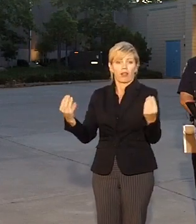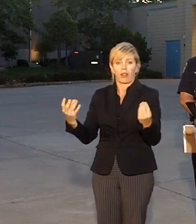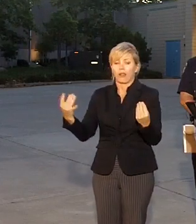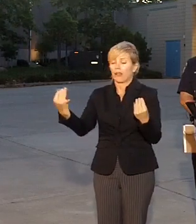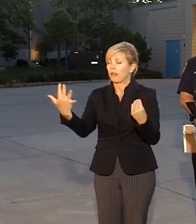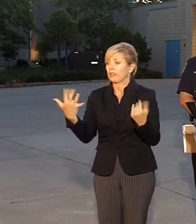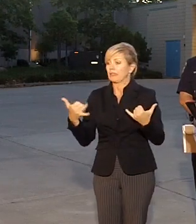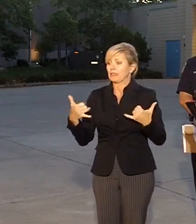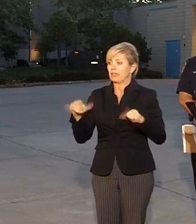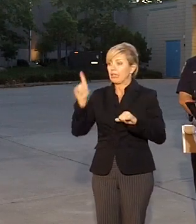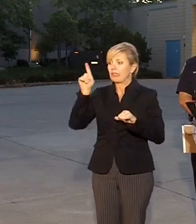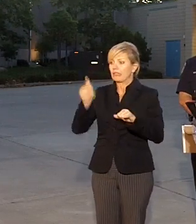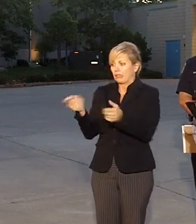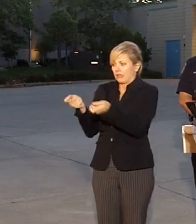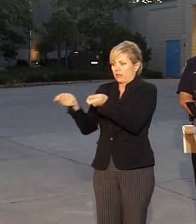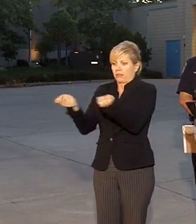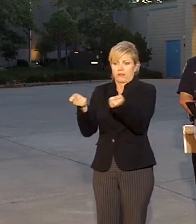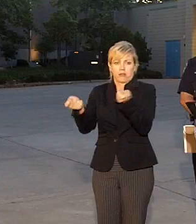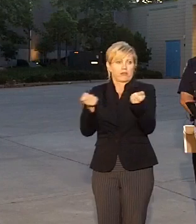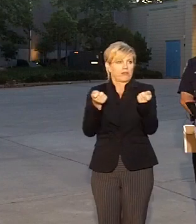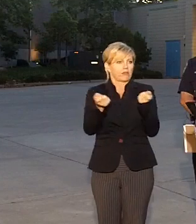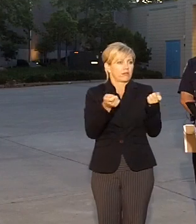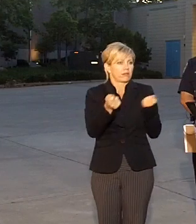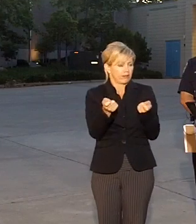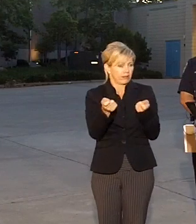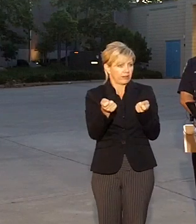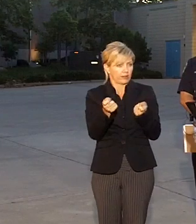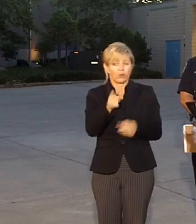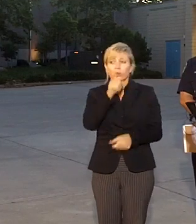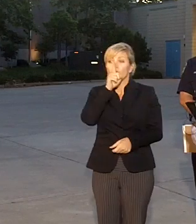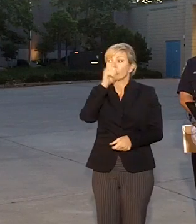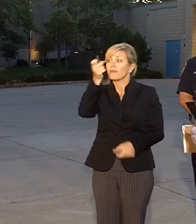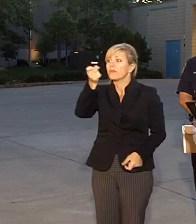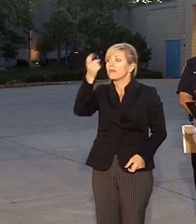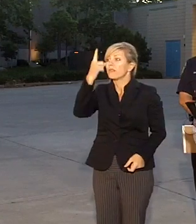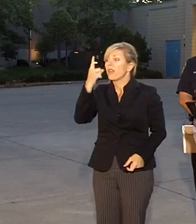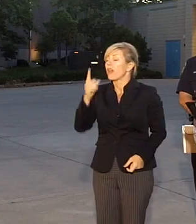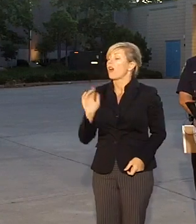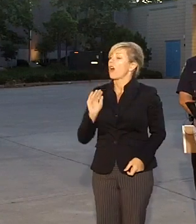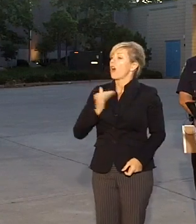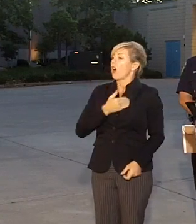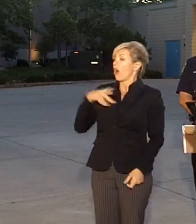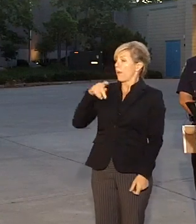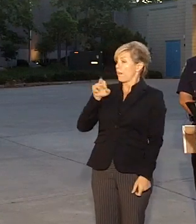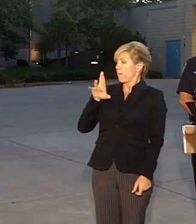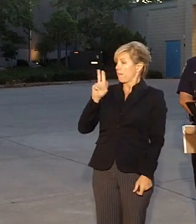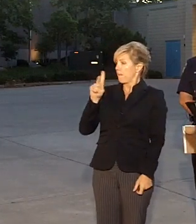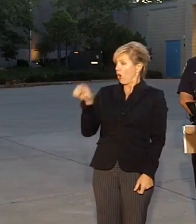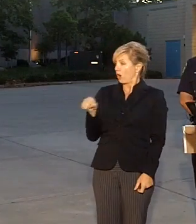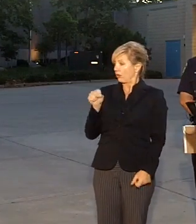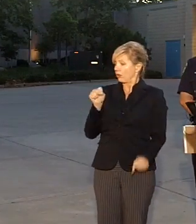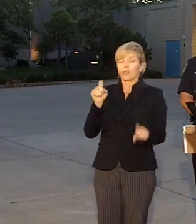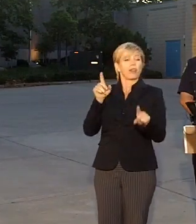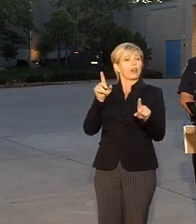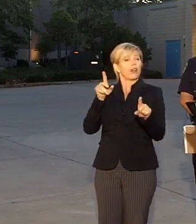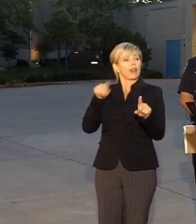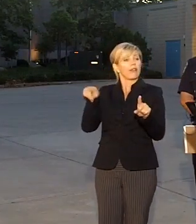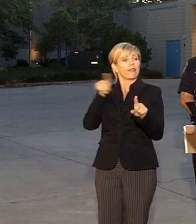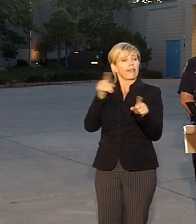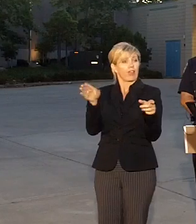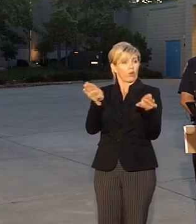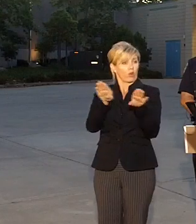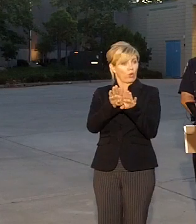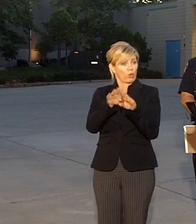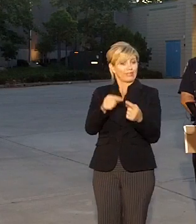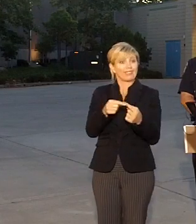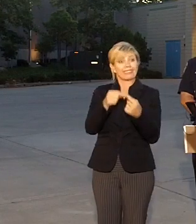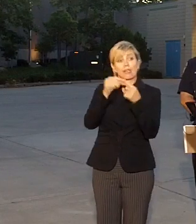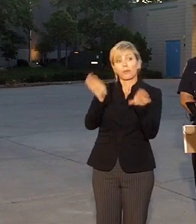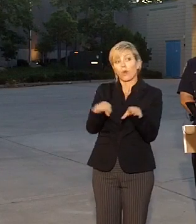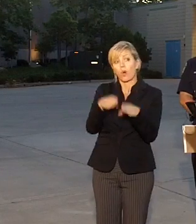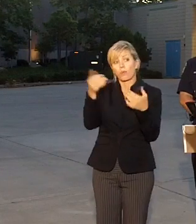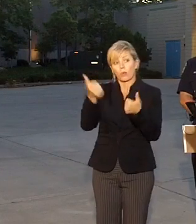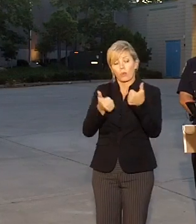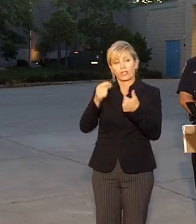as a as a note our parks will all be closed with some exceptions and that is the the Senior Center